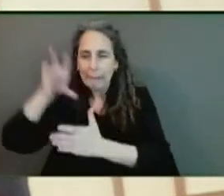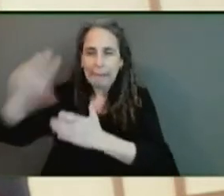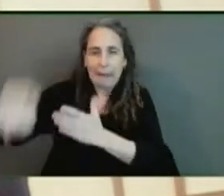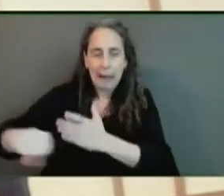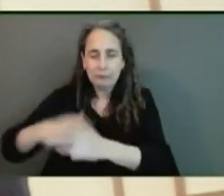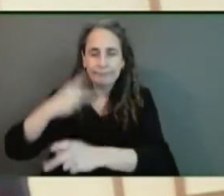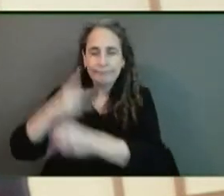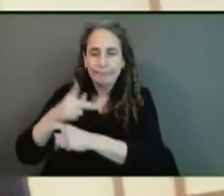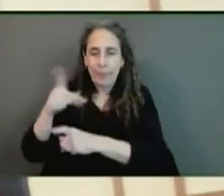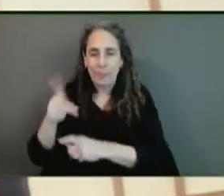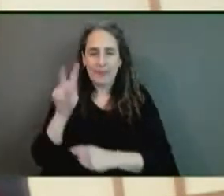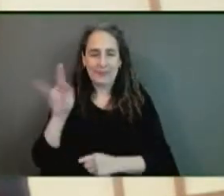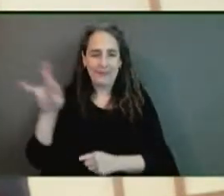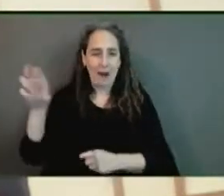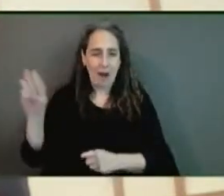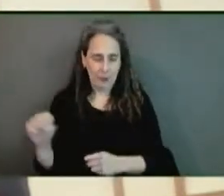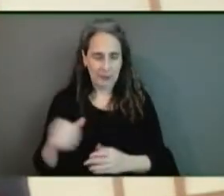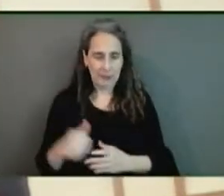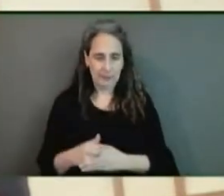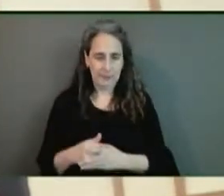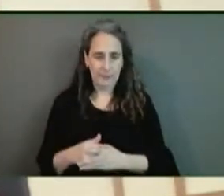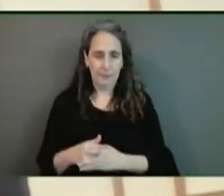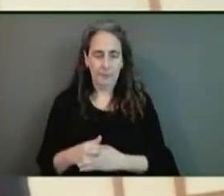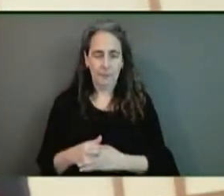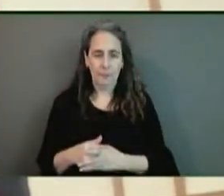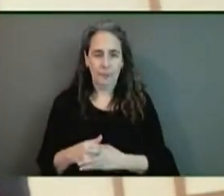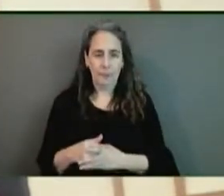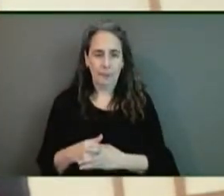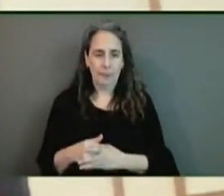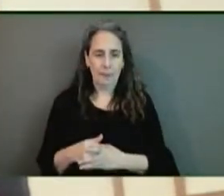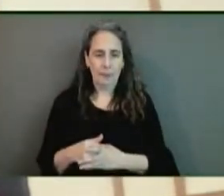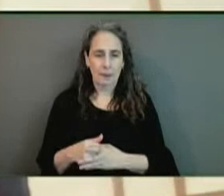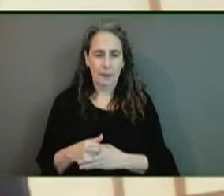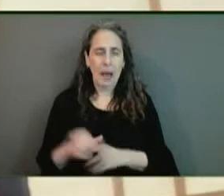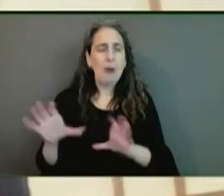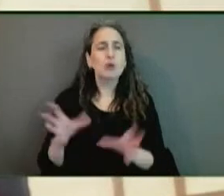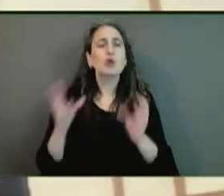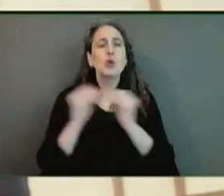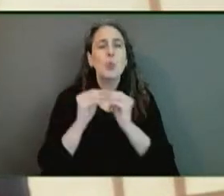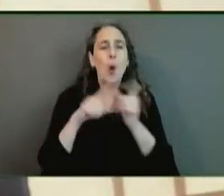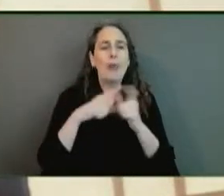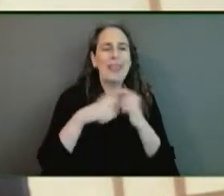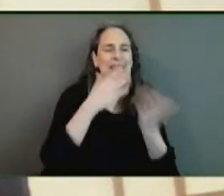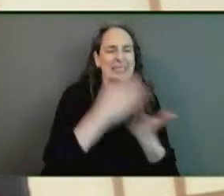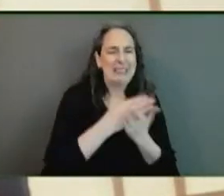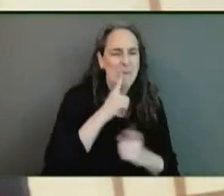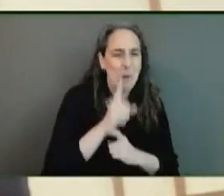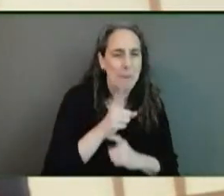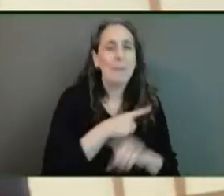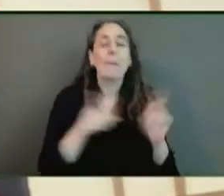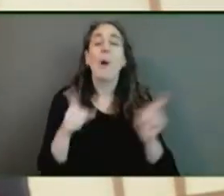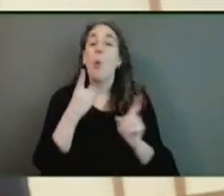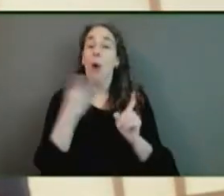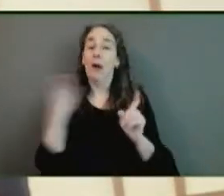that can Help us to track and contain this virus. Um there's a